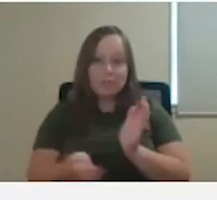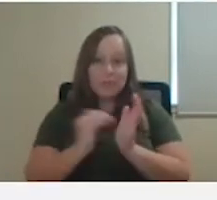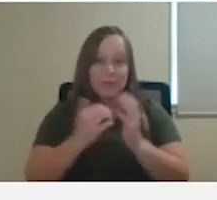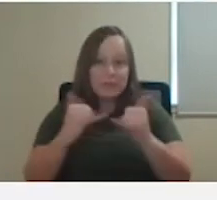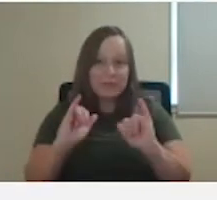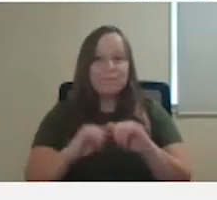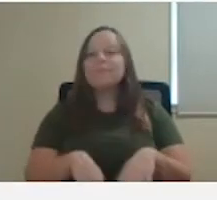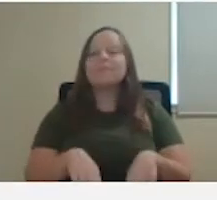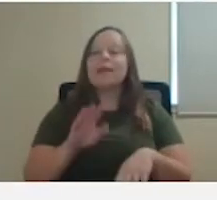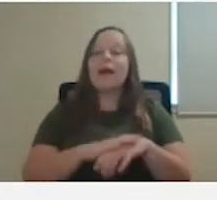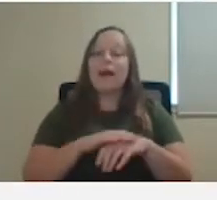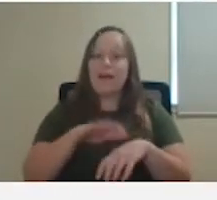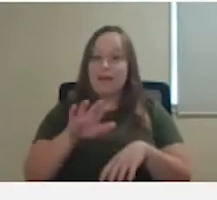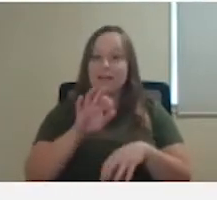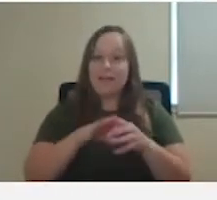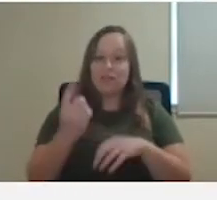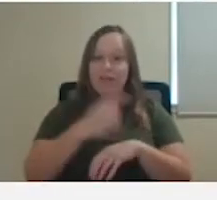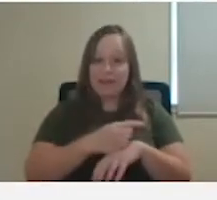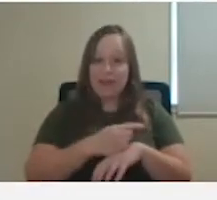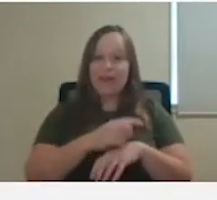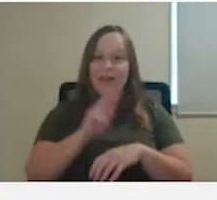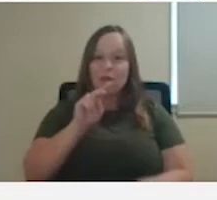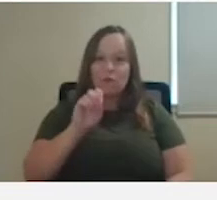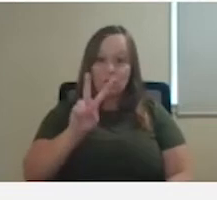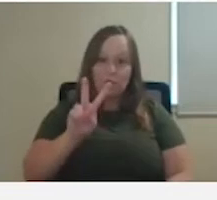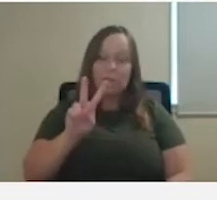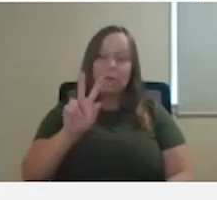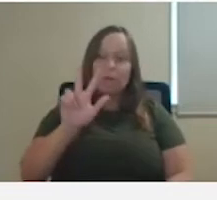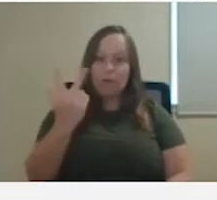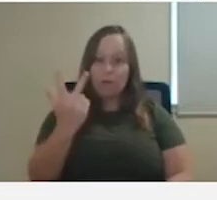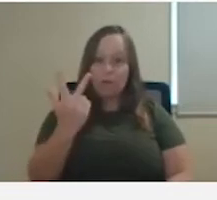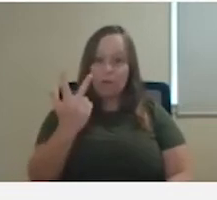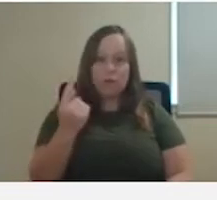On Election Day this year is November 3. It's a Tuesday.